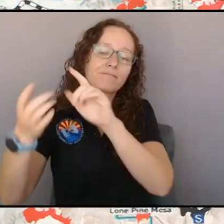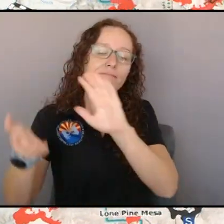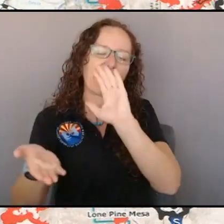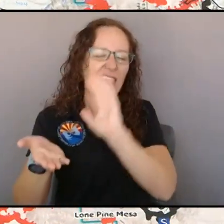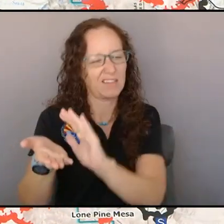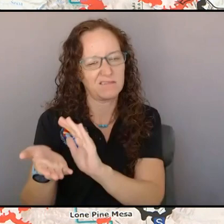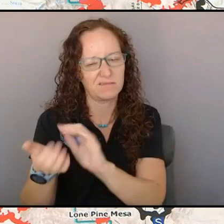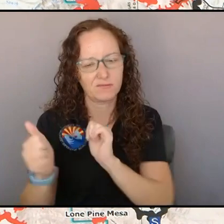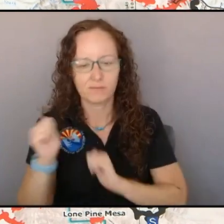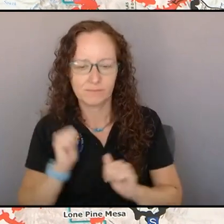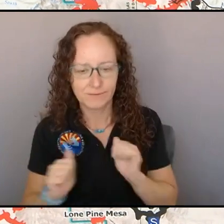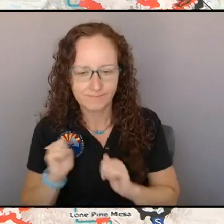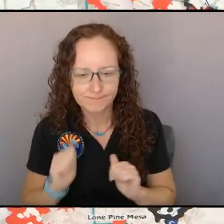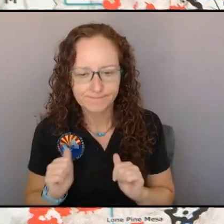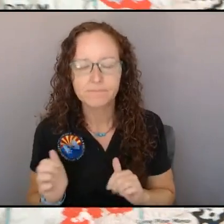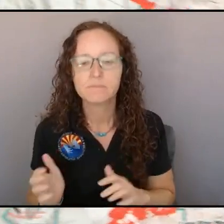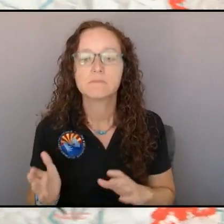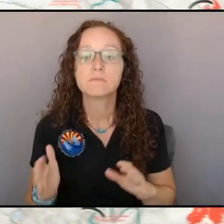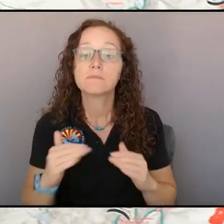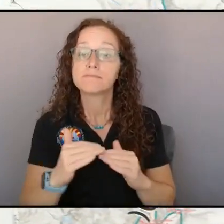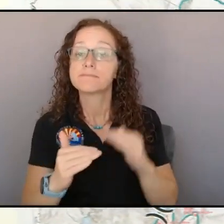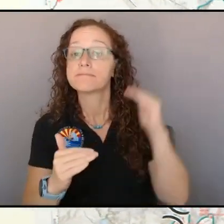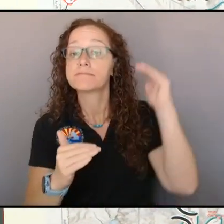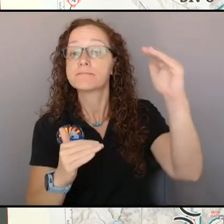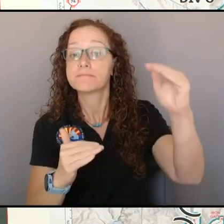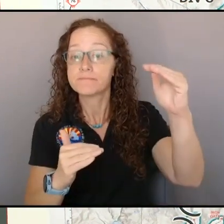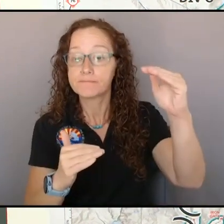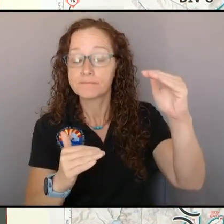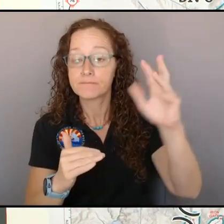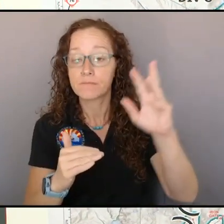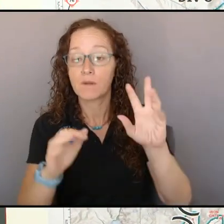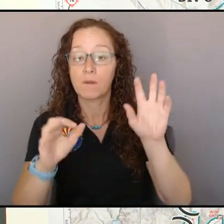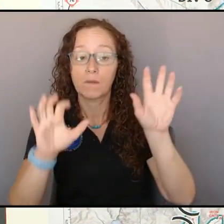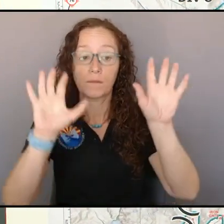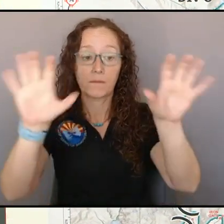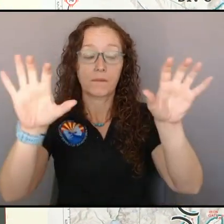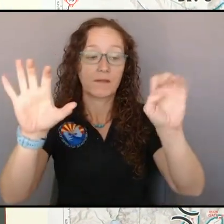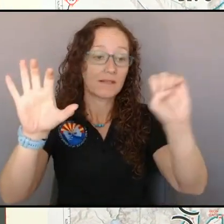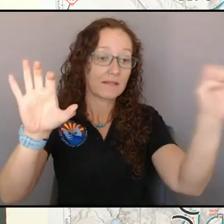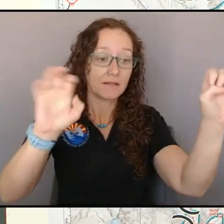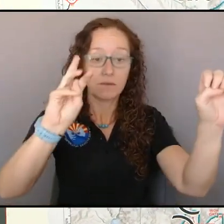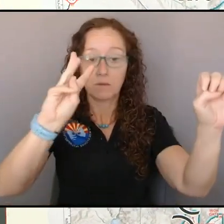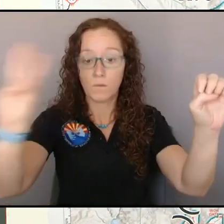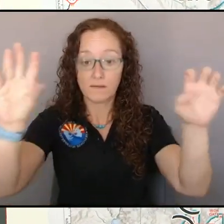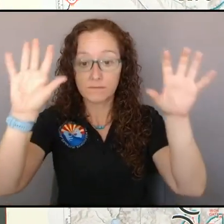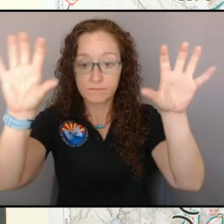we got into the West and East Zones here. These easterly